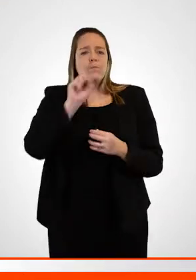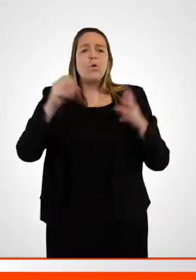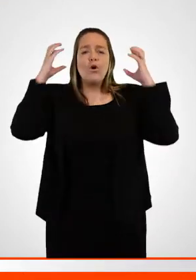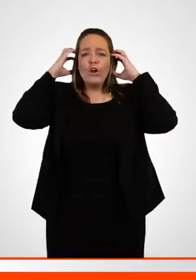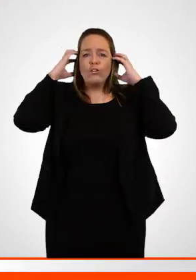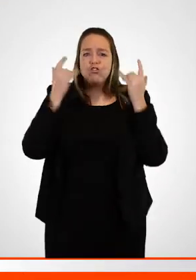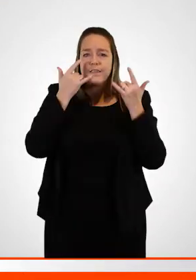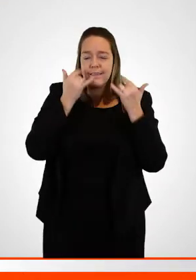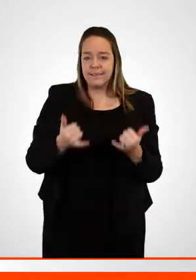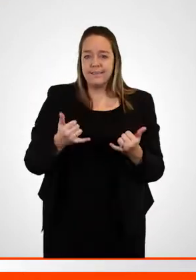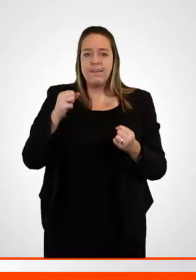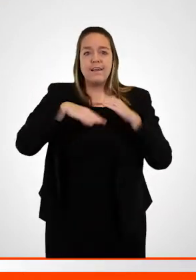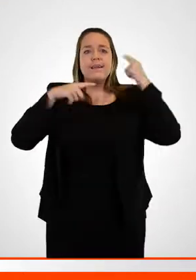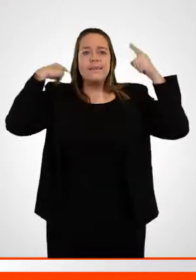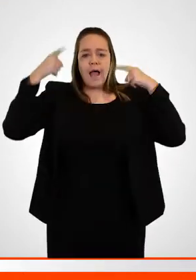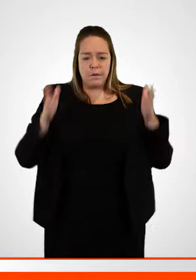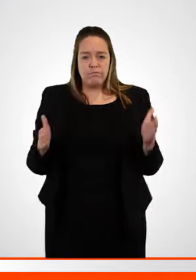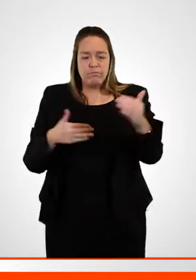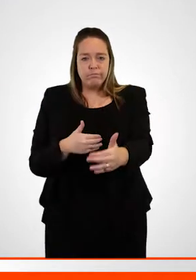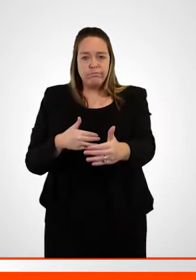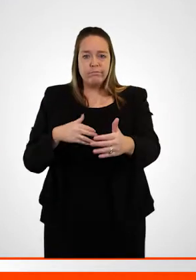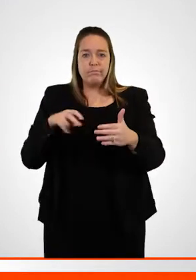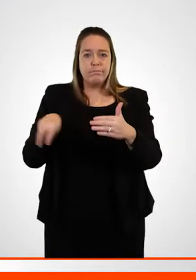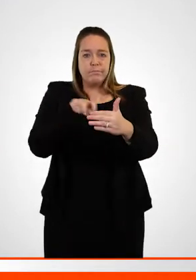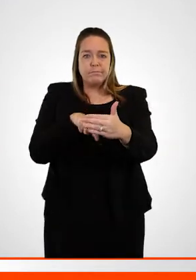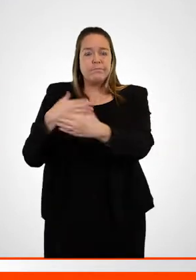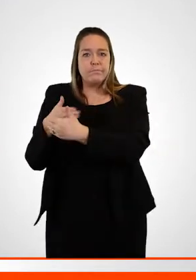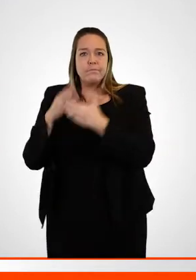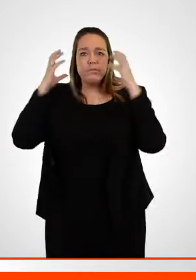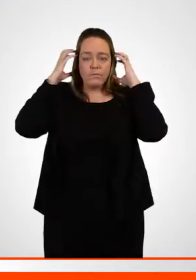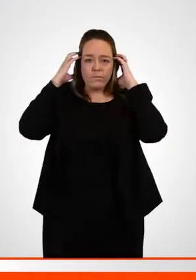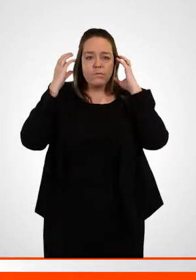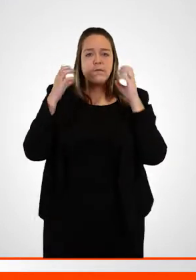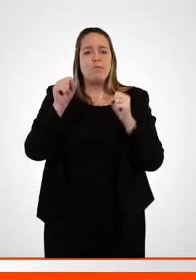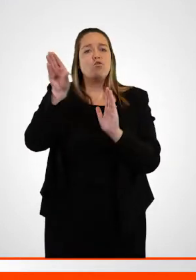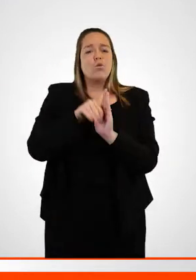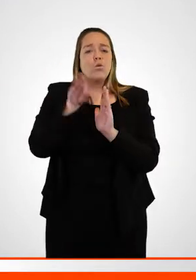which we administer in the sound suite using recorded... in our case, we used all recorded materials.